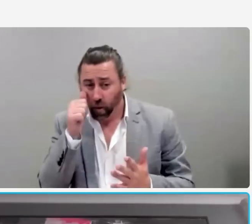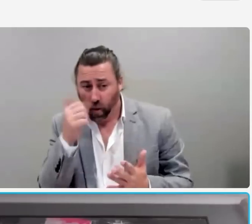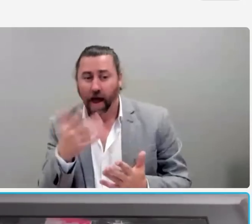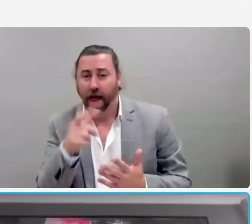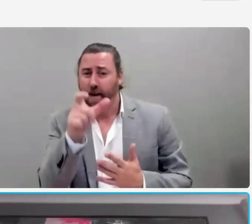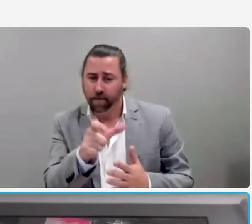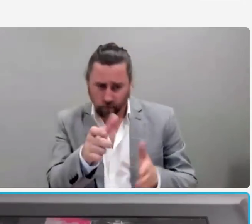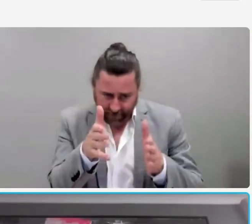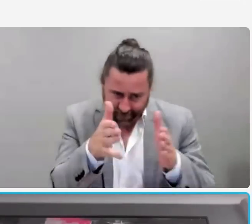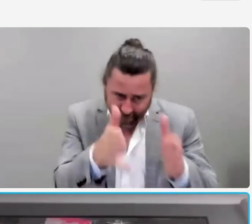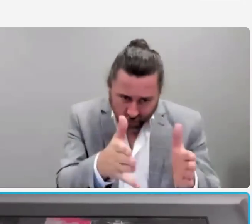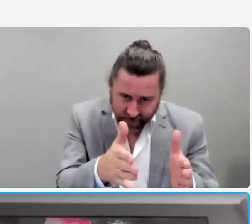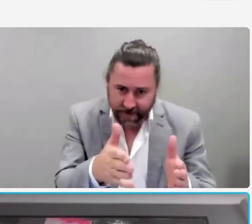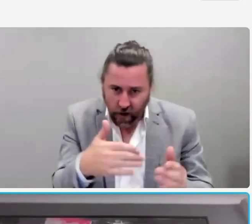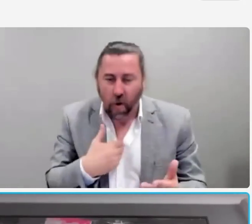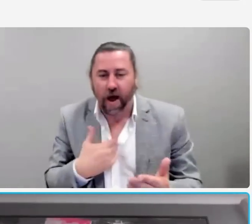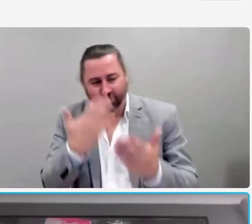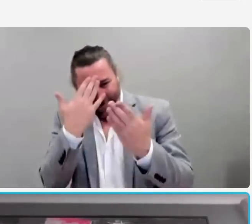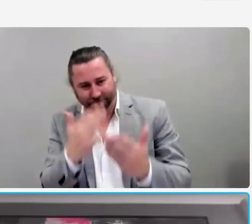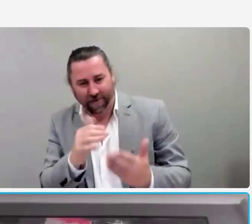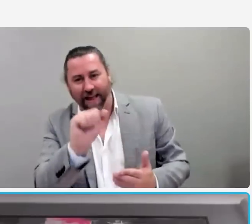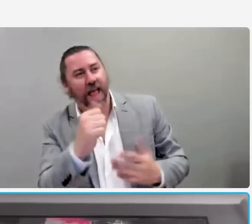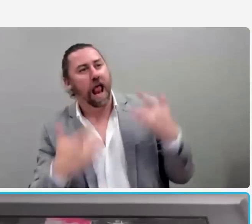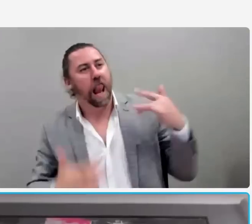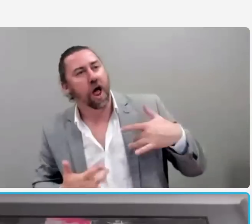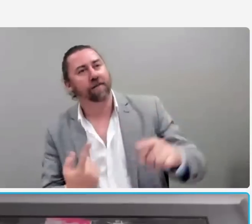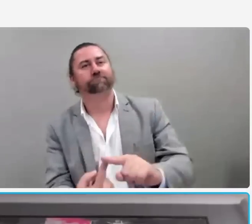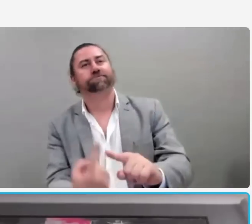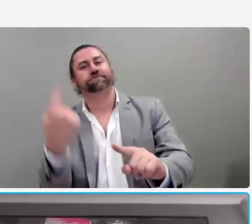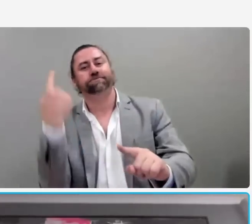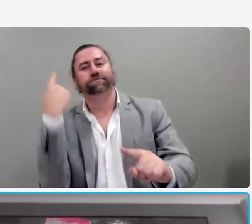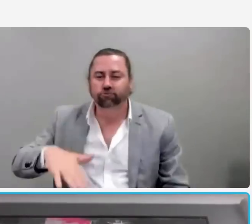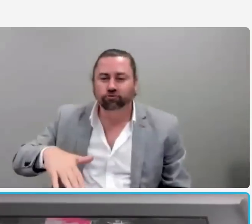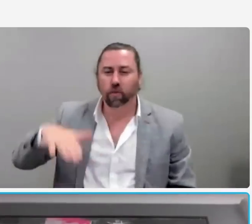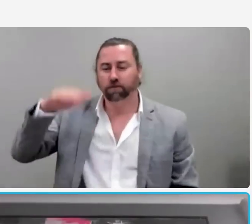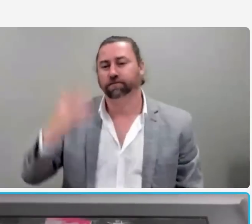rich and varied histories but also their life experiences which may include adverse events